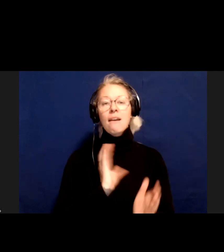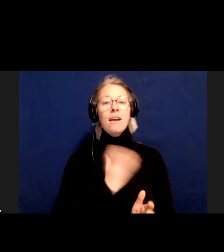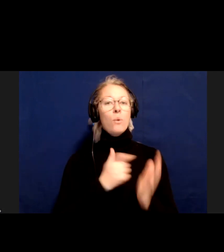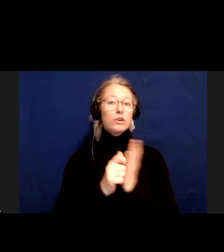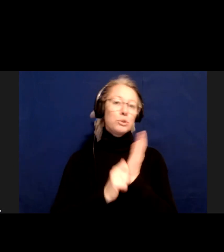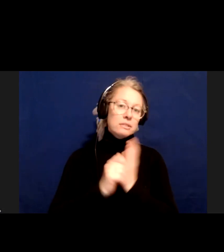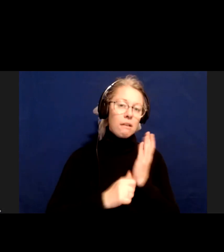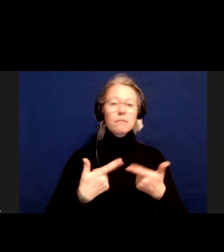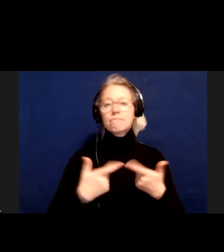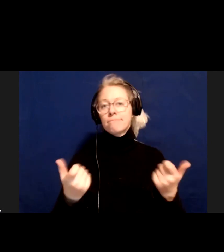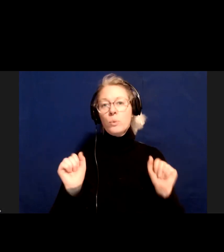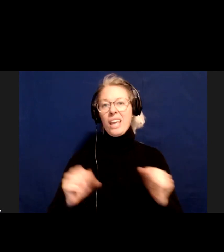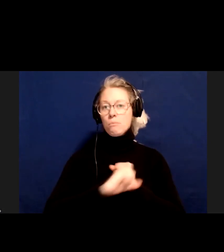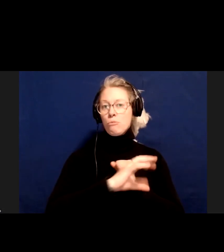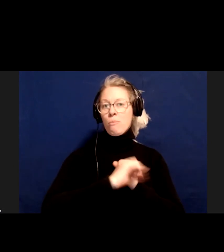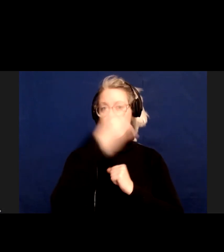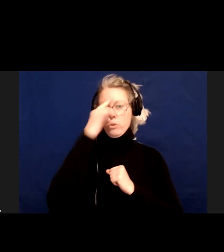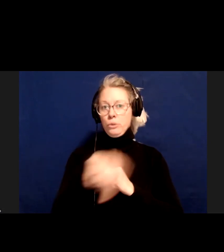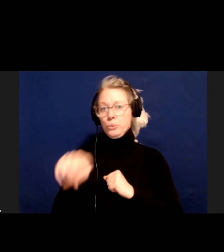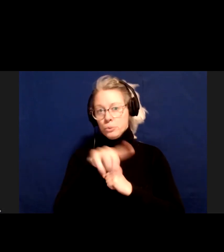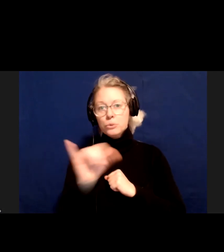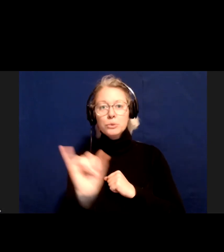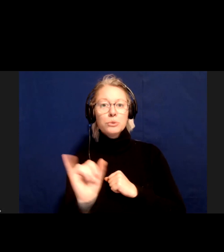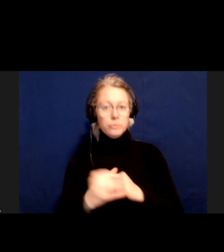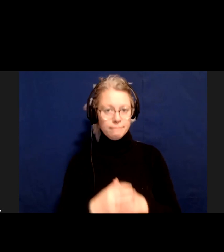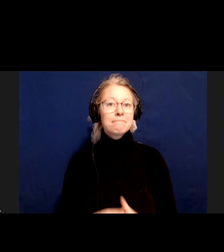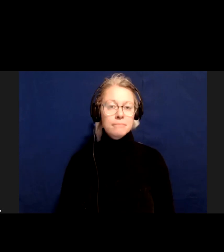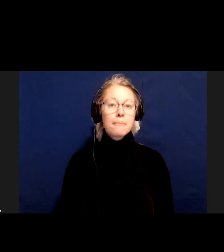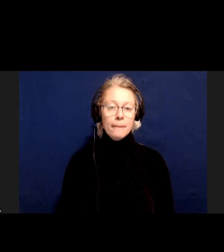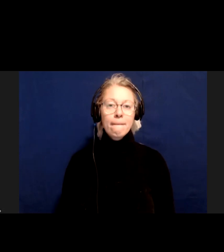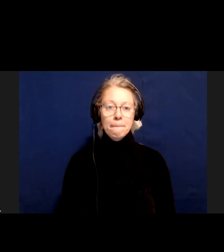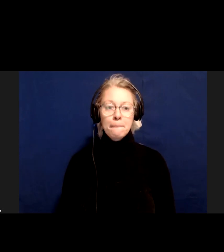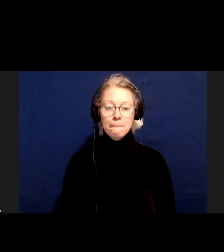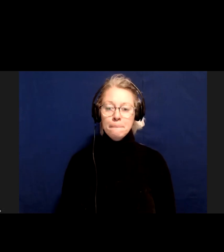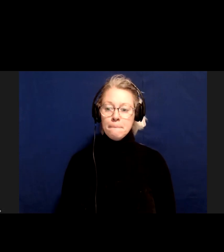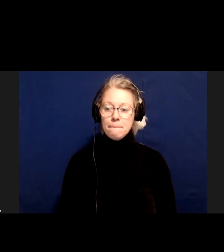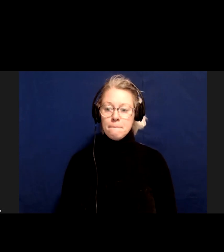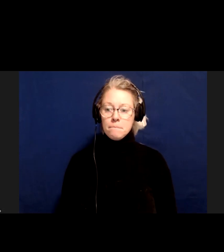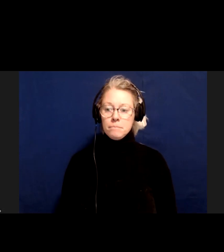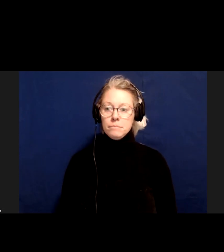ways that we speak with and communicate with the community. Melissa?